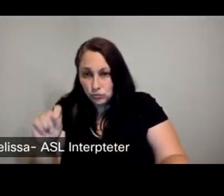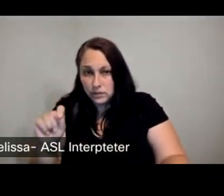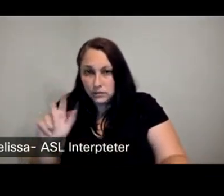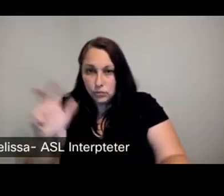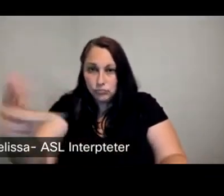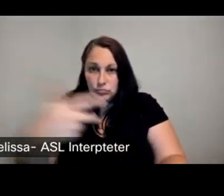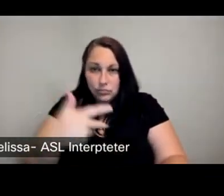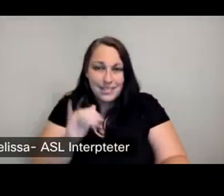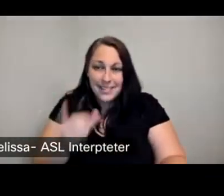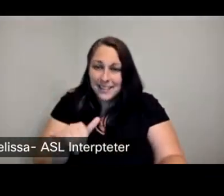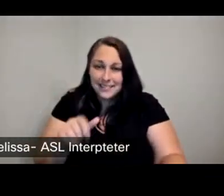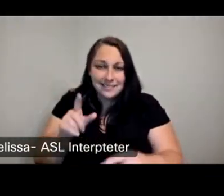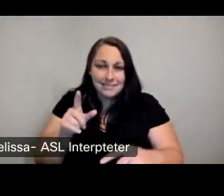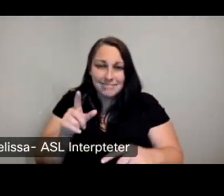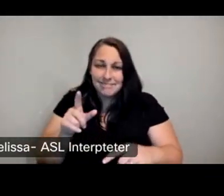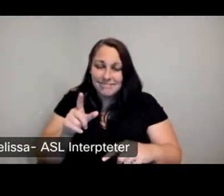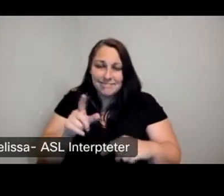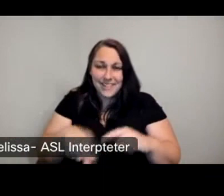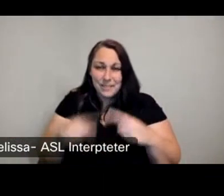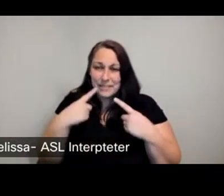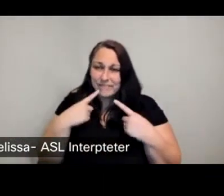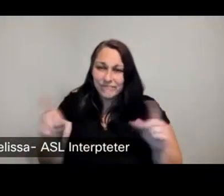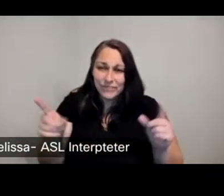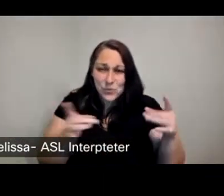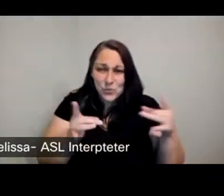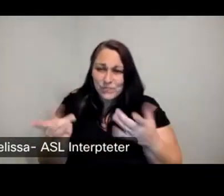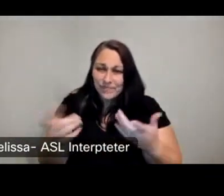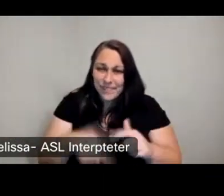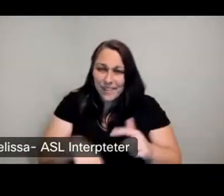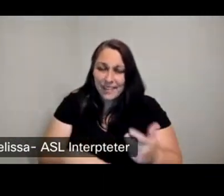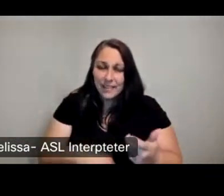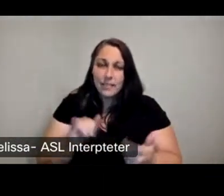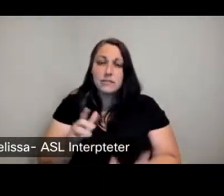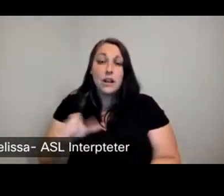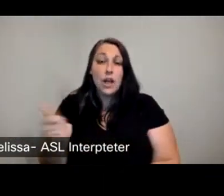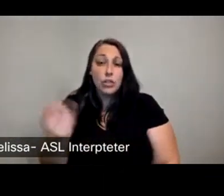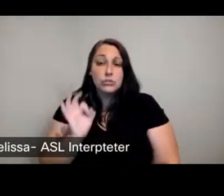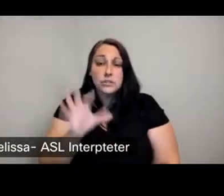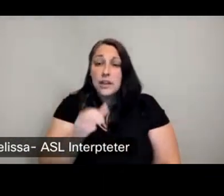and so that's another suggestion is let's um and I don't think it would take much for